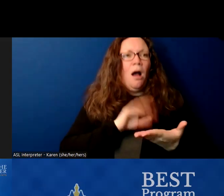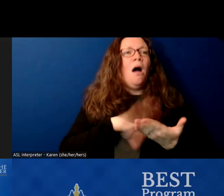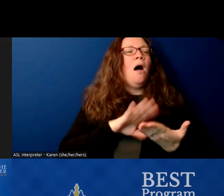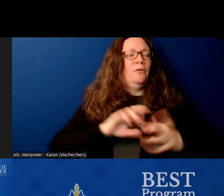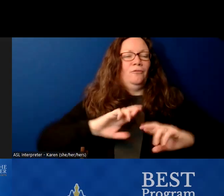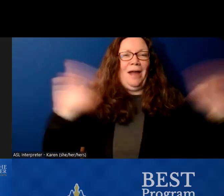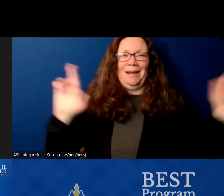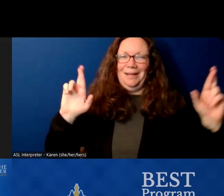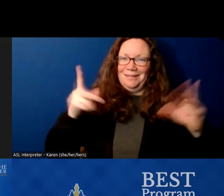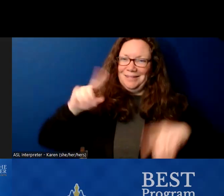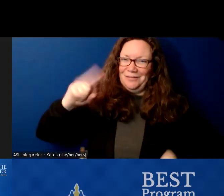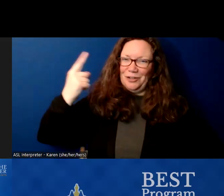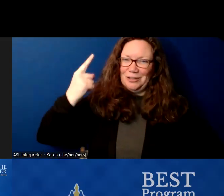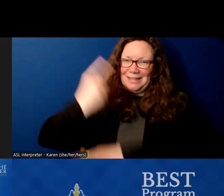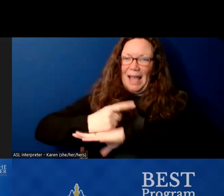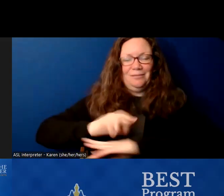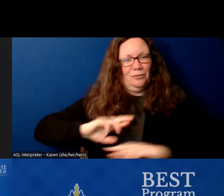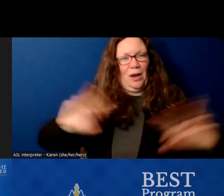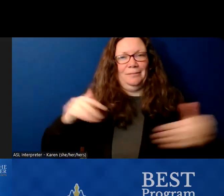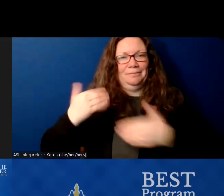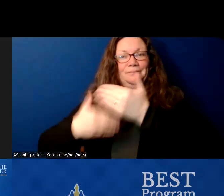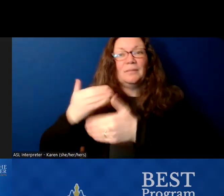Please encourage your department, Mars users and those feature mosaic users